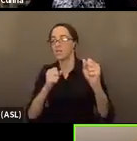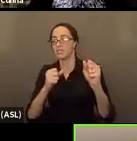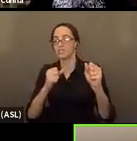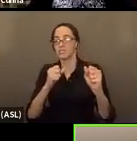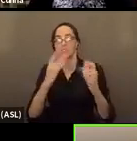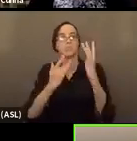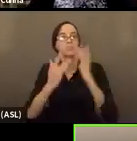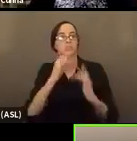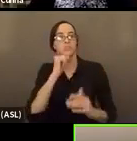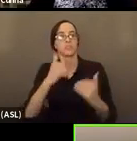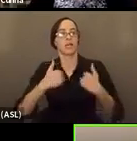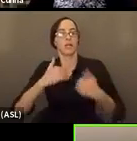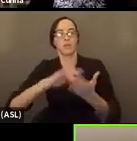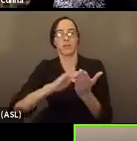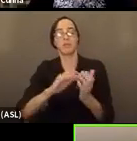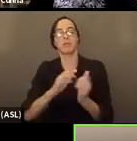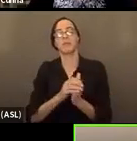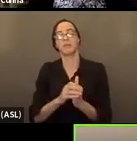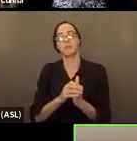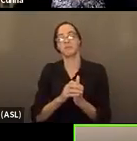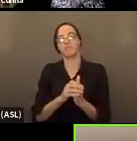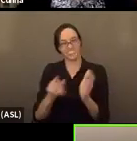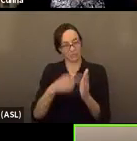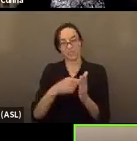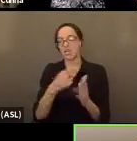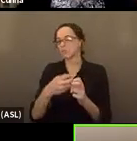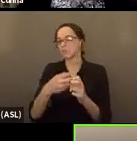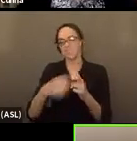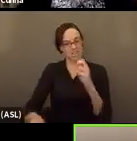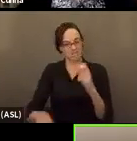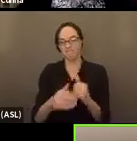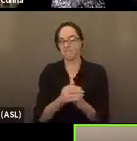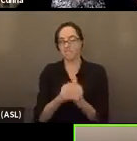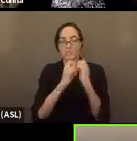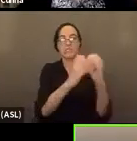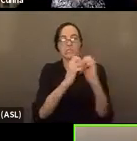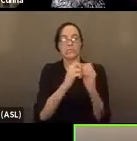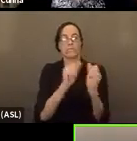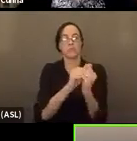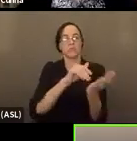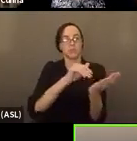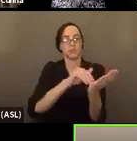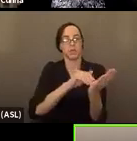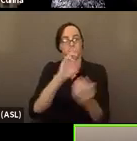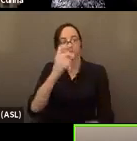difficulty you know with with doctor prescriptions and then the pharmacies getting hooked up with